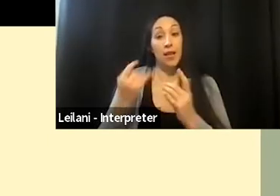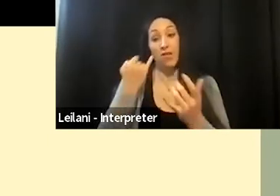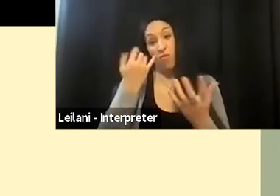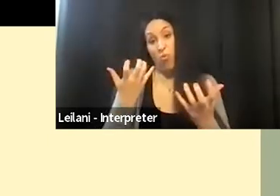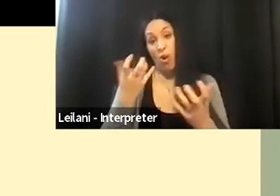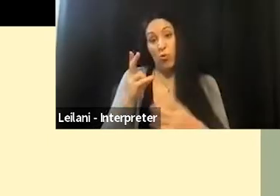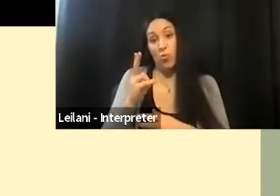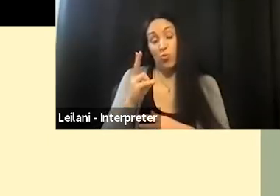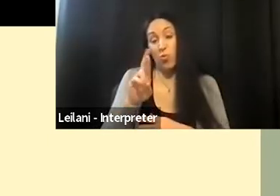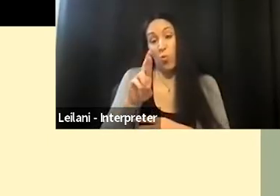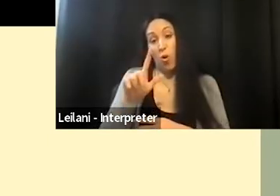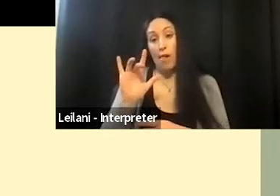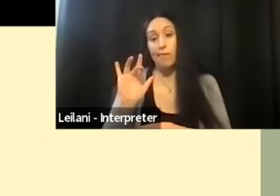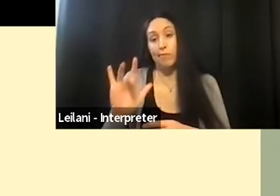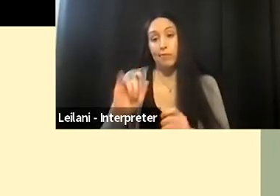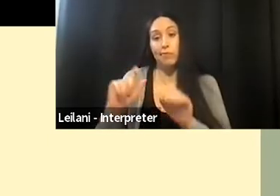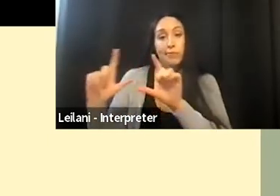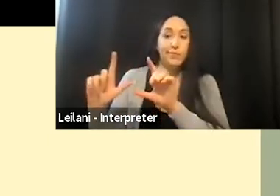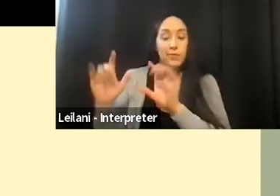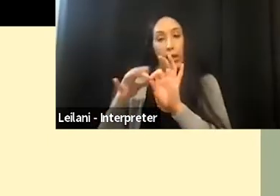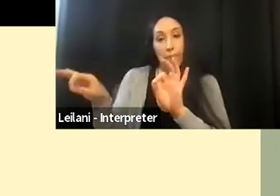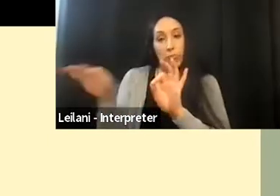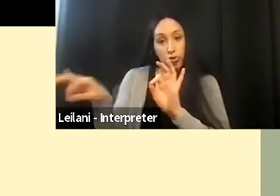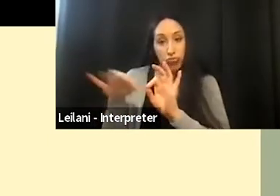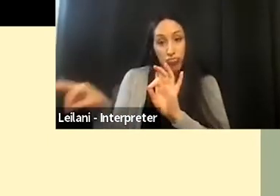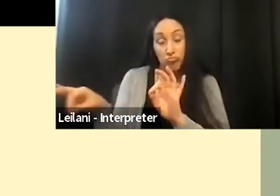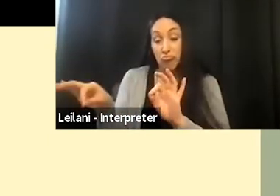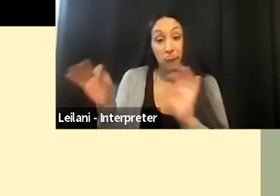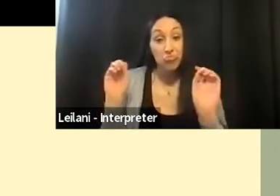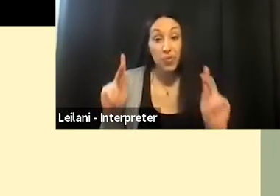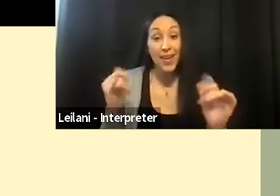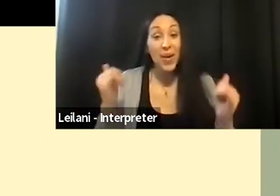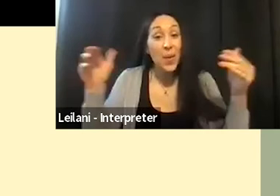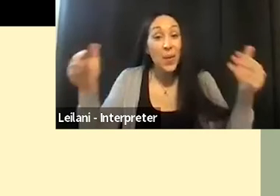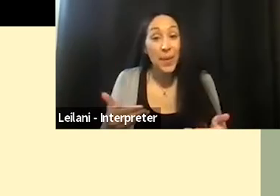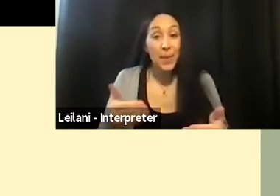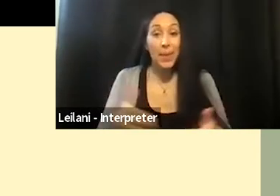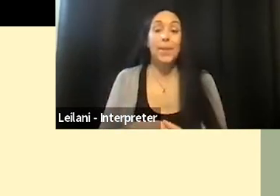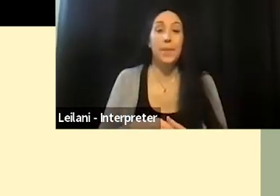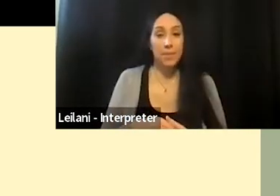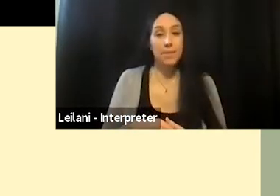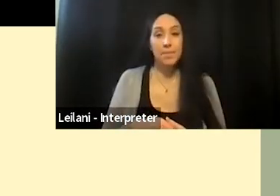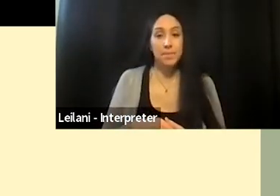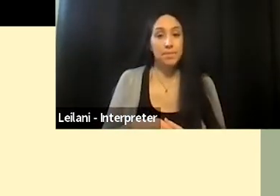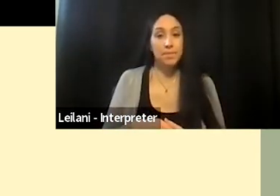to find the captions. So welcome, and we are now going to get started.